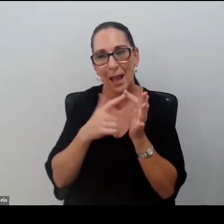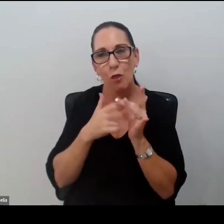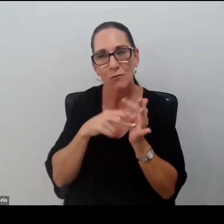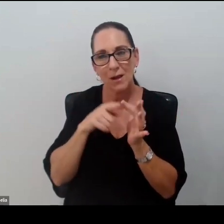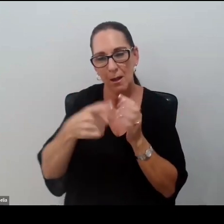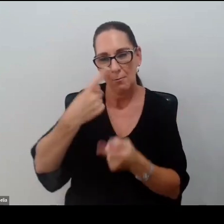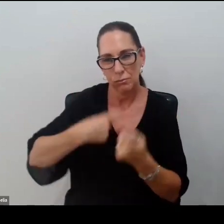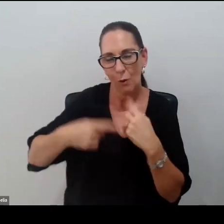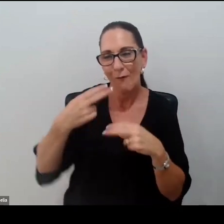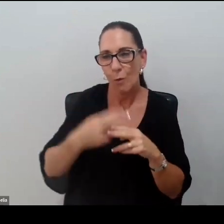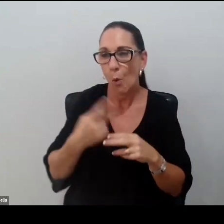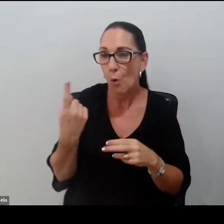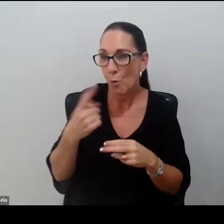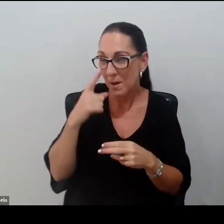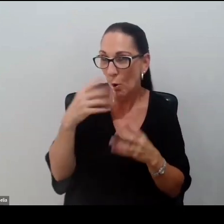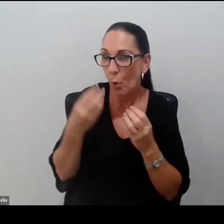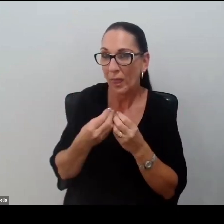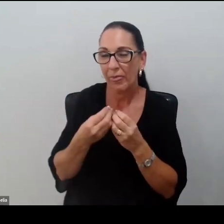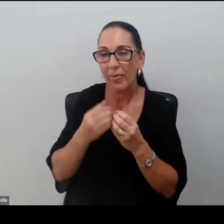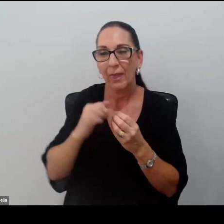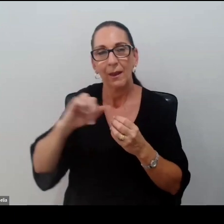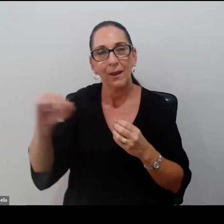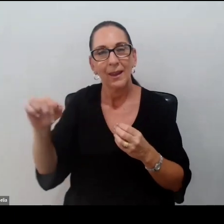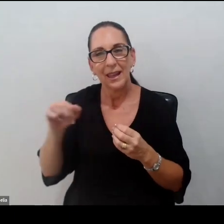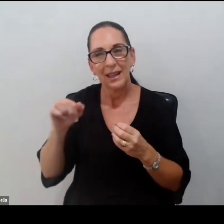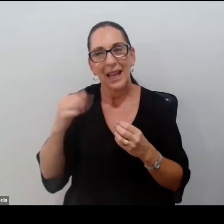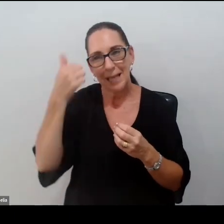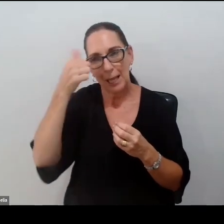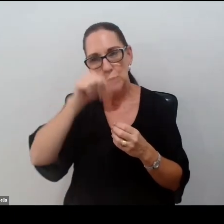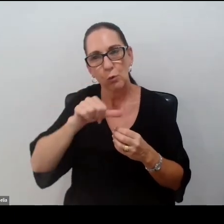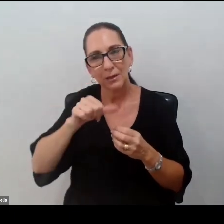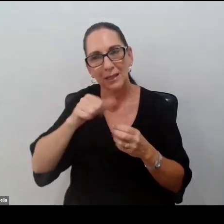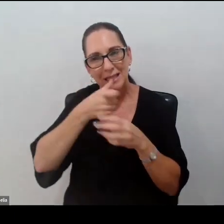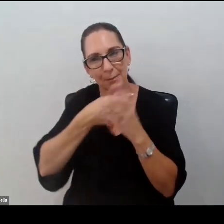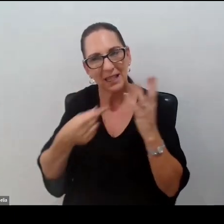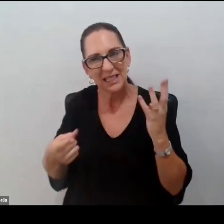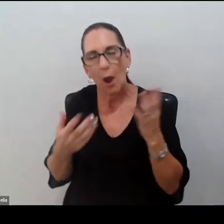with intellectual disability and disability more broadly, noting some of those practical